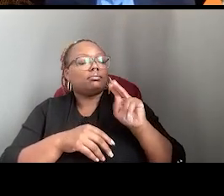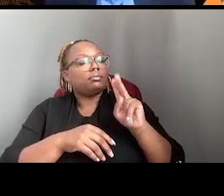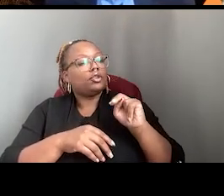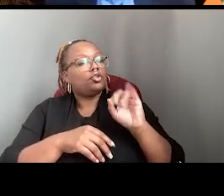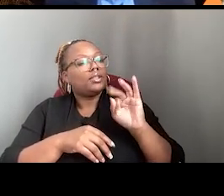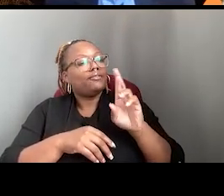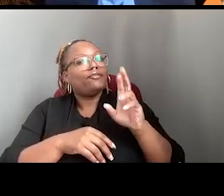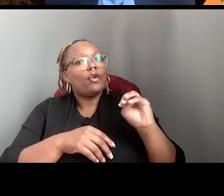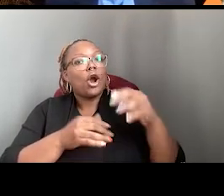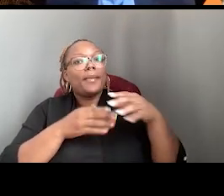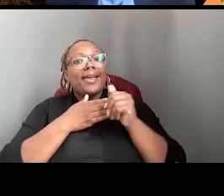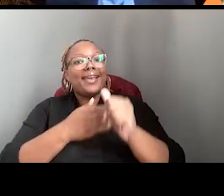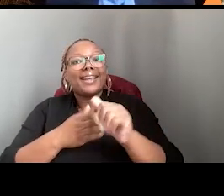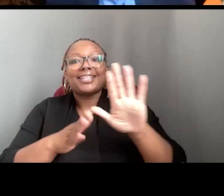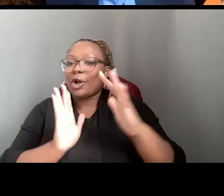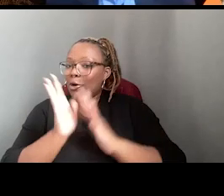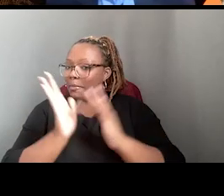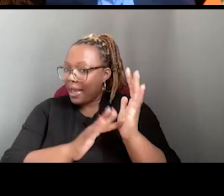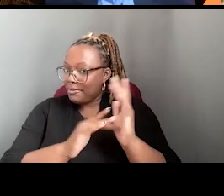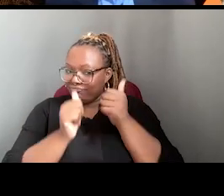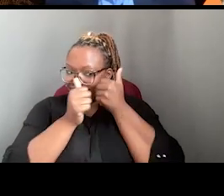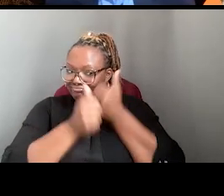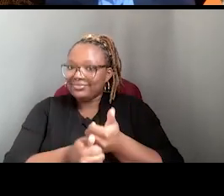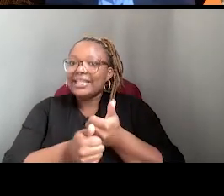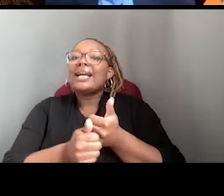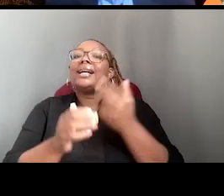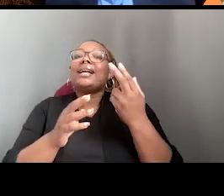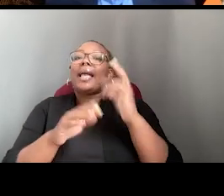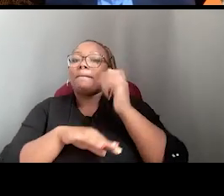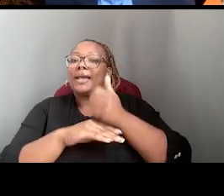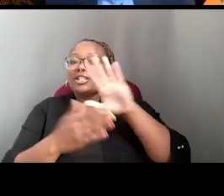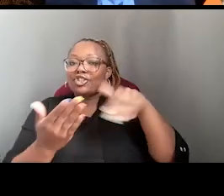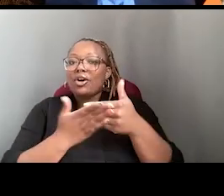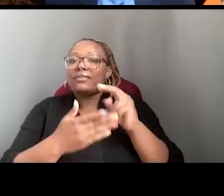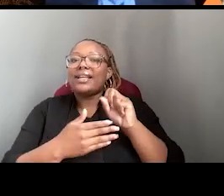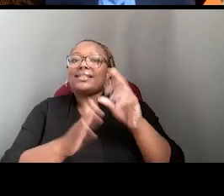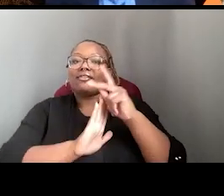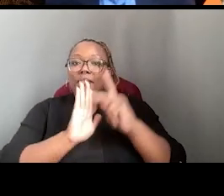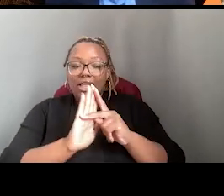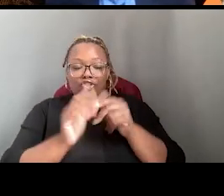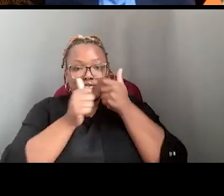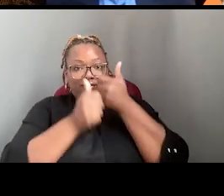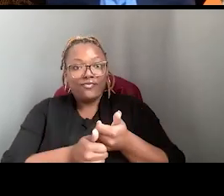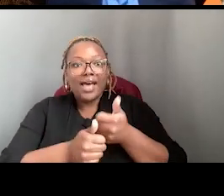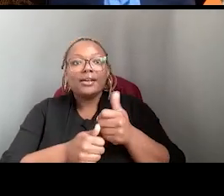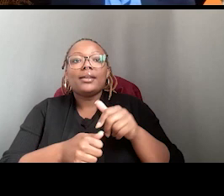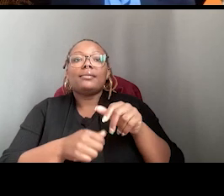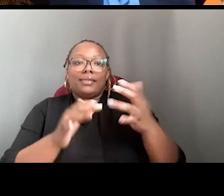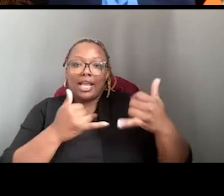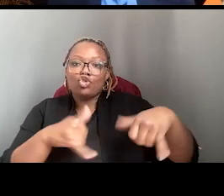That is what she bases all of the NSF policies and procedures off of, is we must be in compliance with the Uniform Guidance.